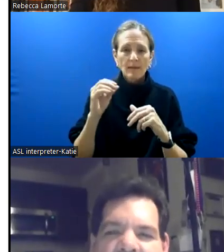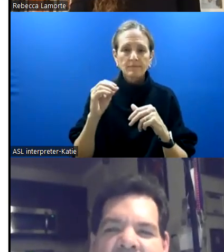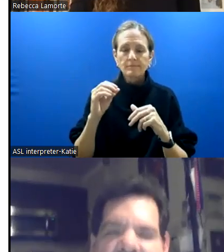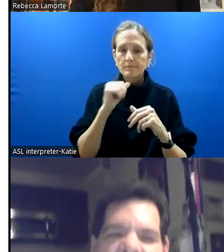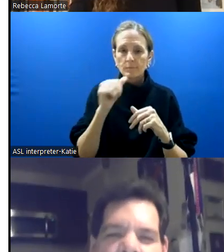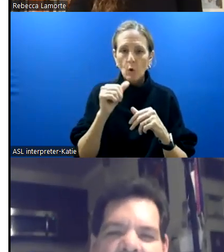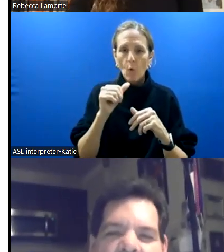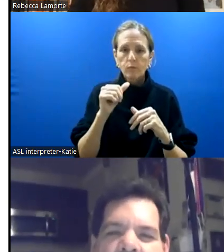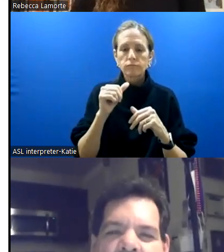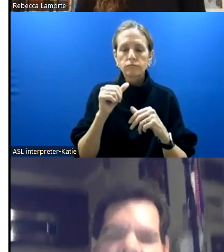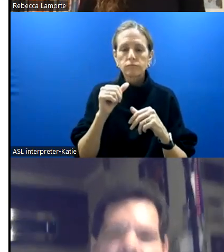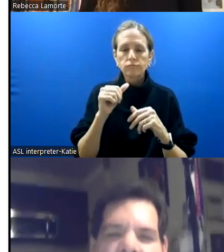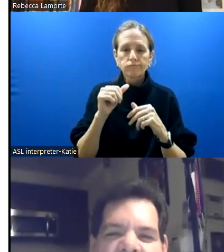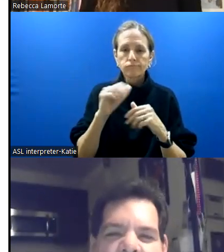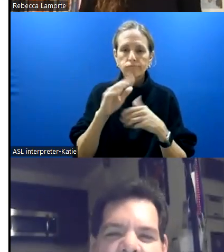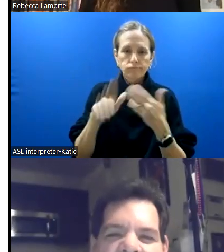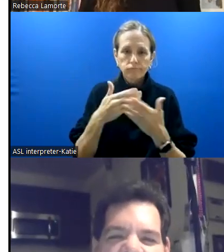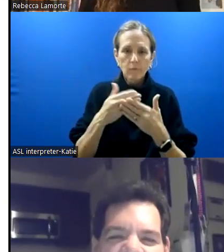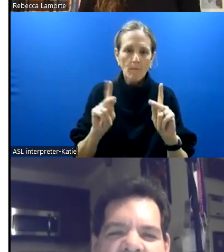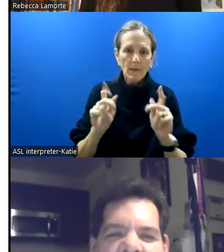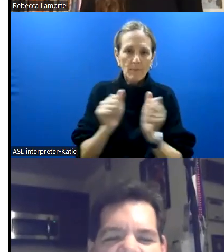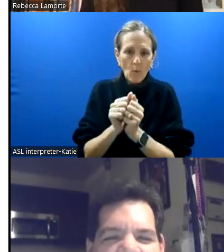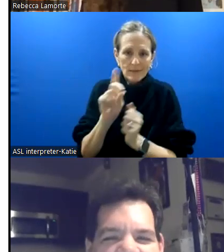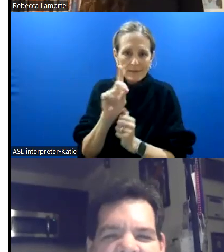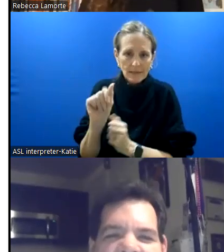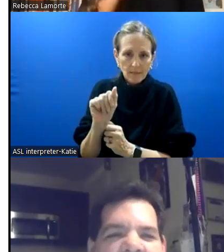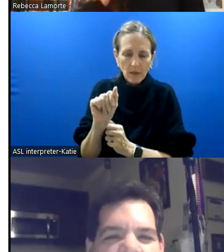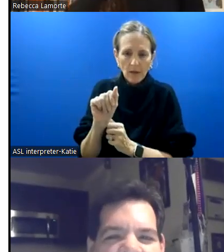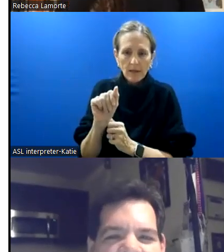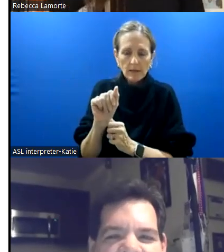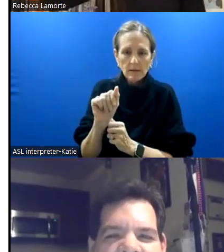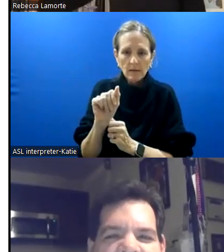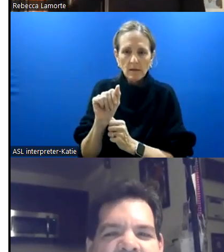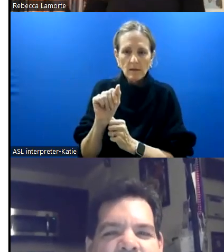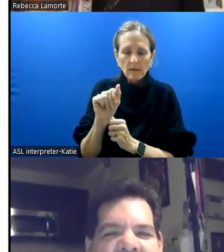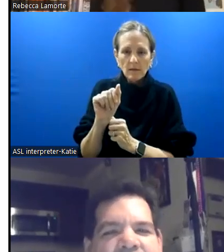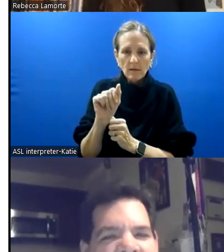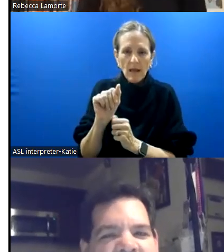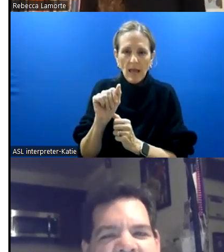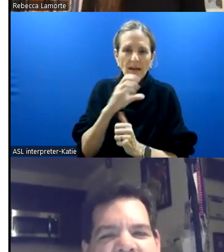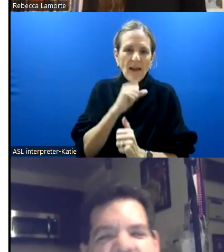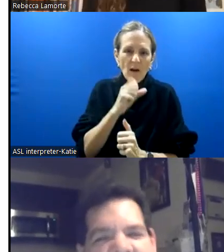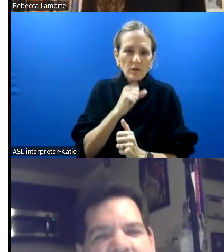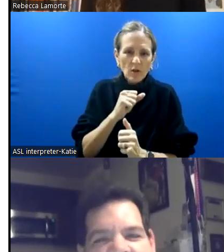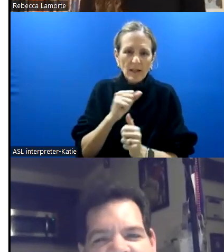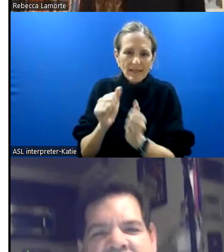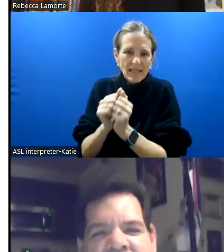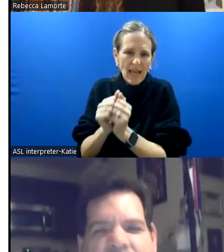not to put all people with disabilities and the elderly together, but have mixed-use housing,